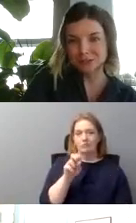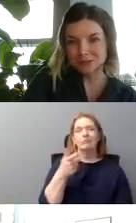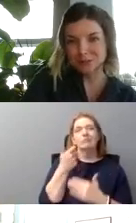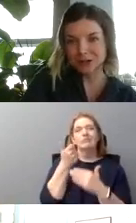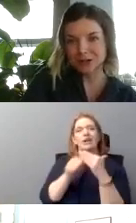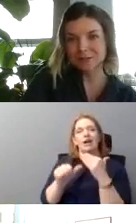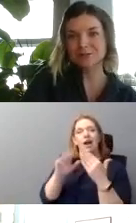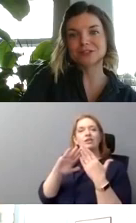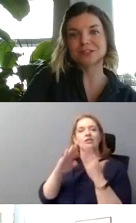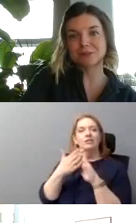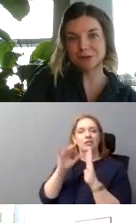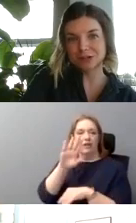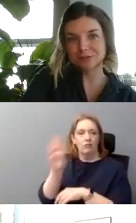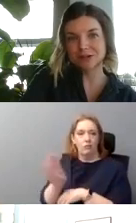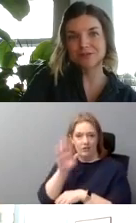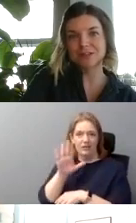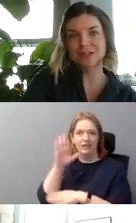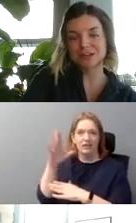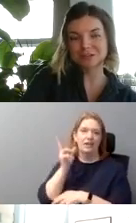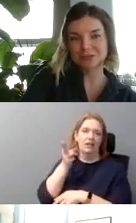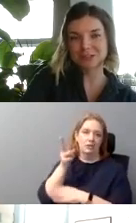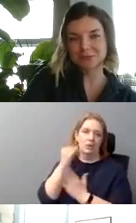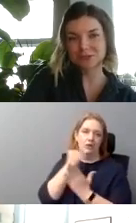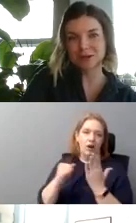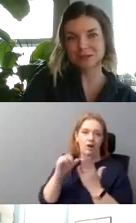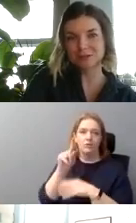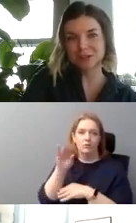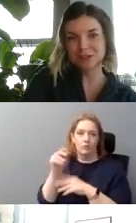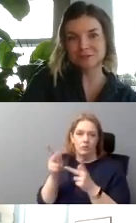Studios program, which is a program of The National Trust for Historic Preservation,